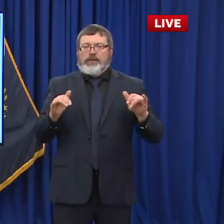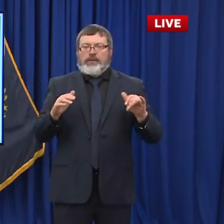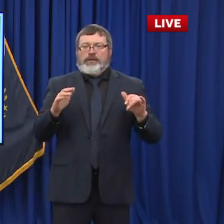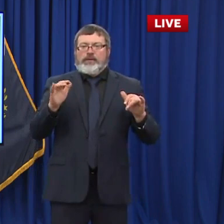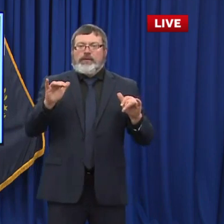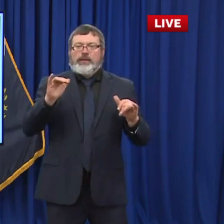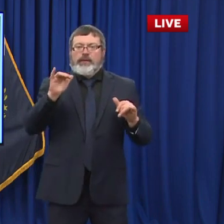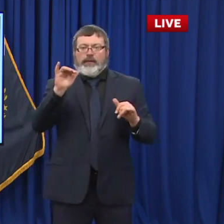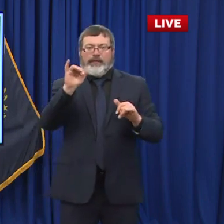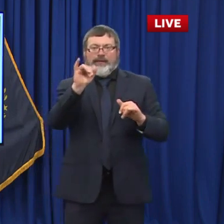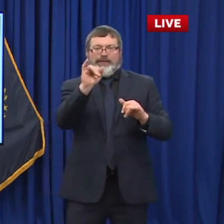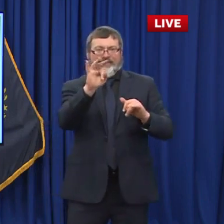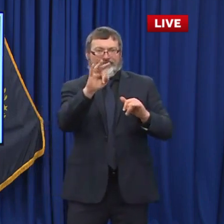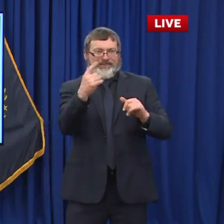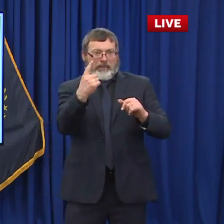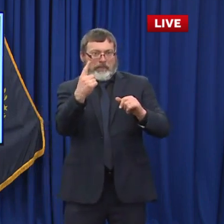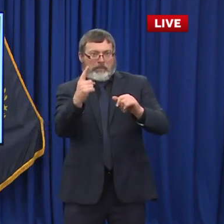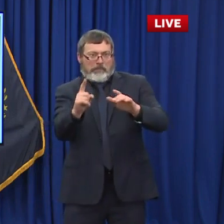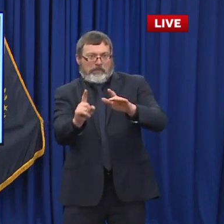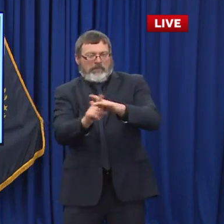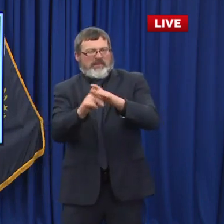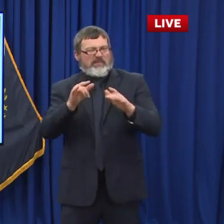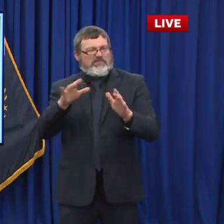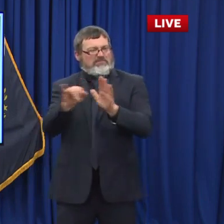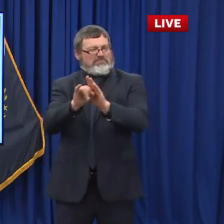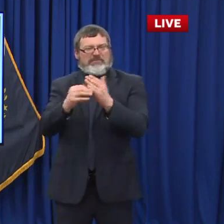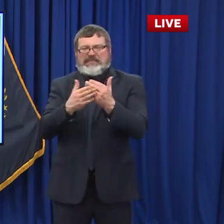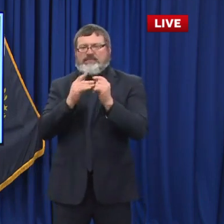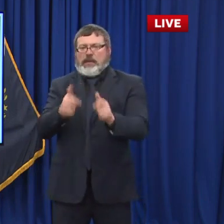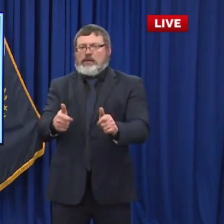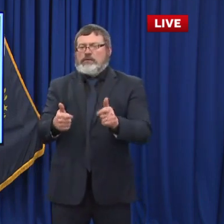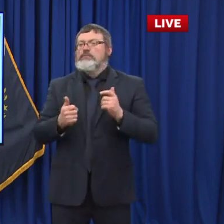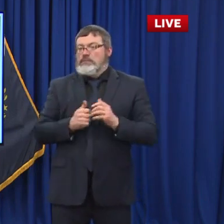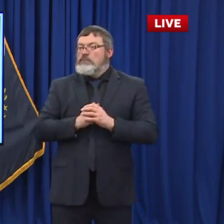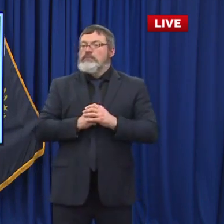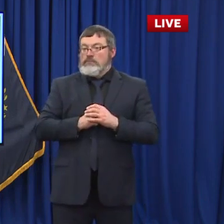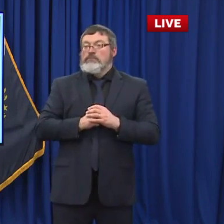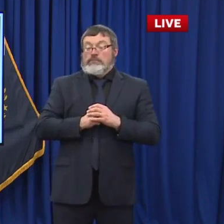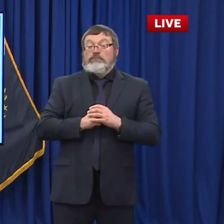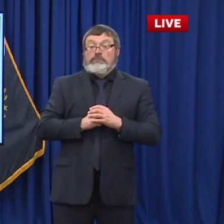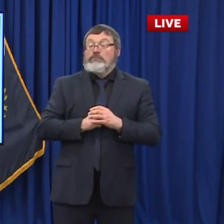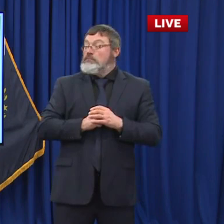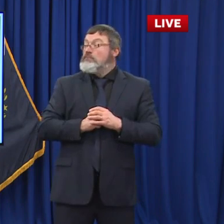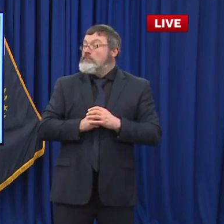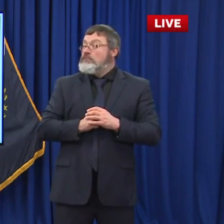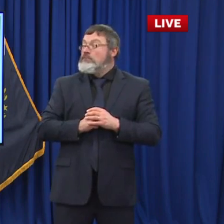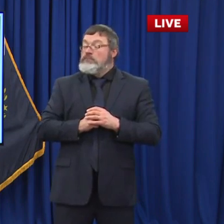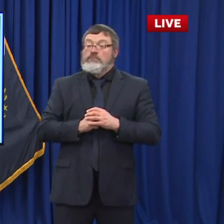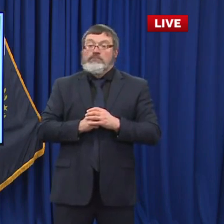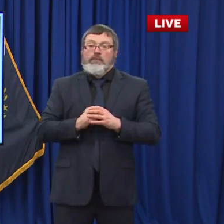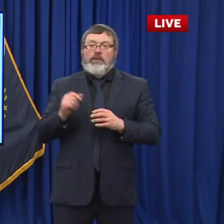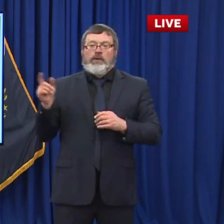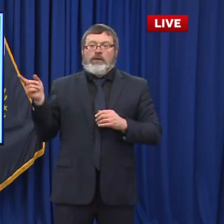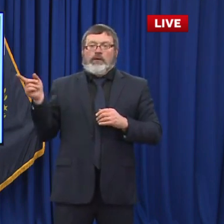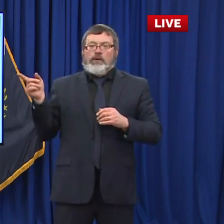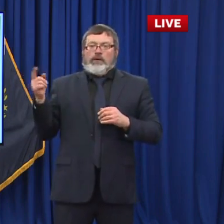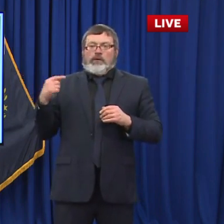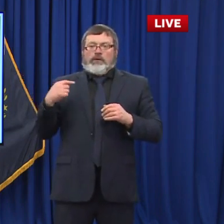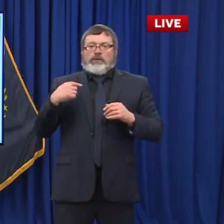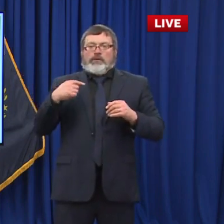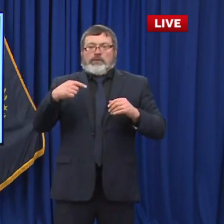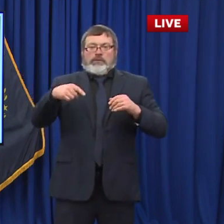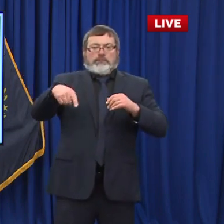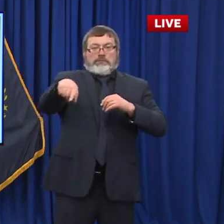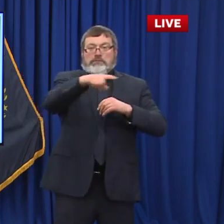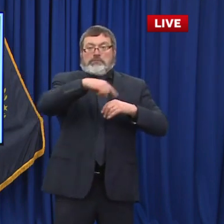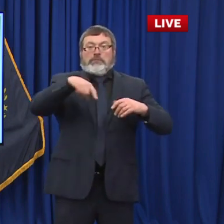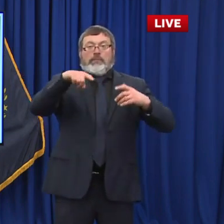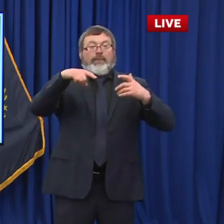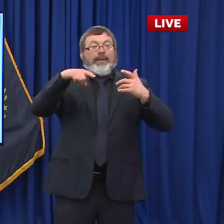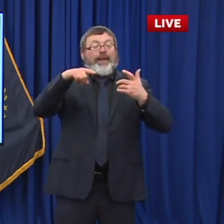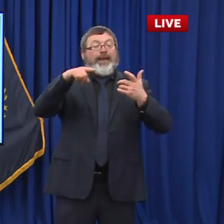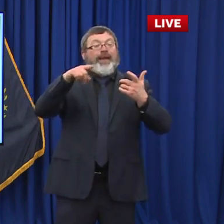KEEP IT UP BECAUSE THOSE ARE THE PRECURSOR SIGNS FOR WHAT COULD BE A DOMINO EFFECT OF GETTING OTHER KIDS INFECTED.